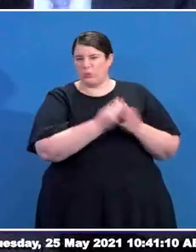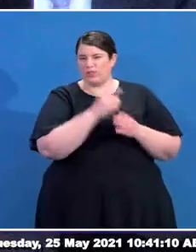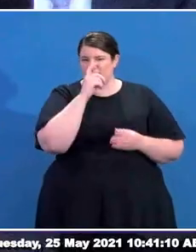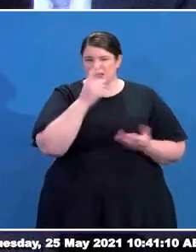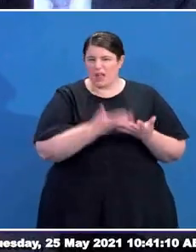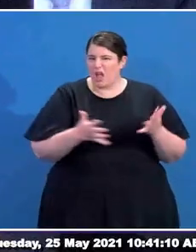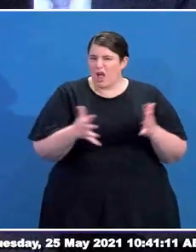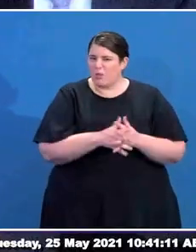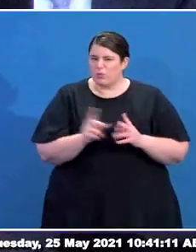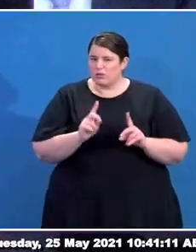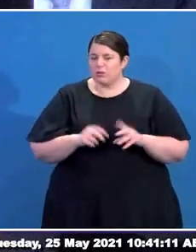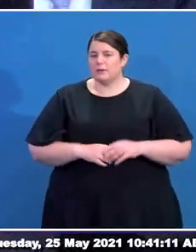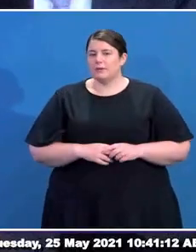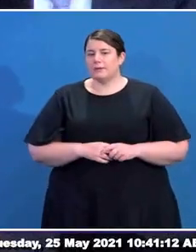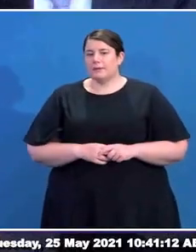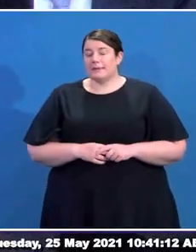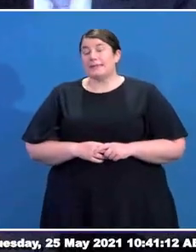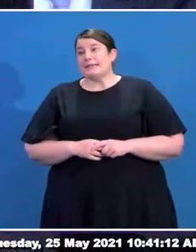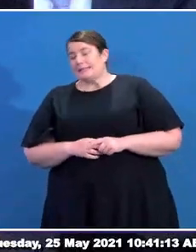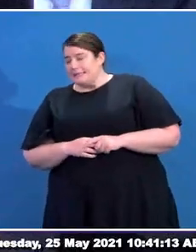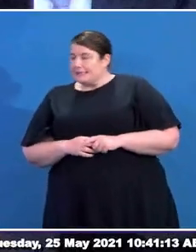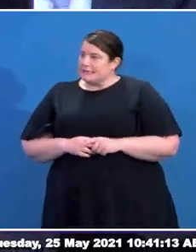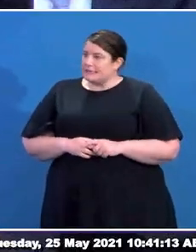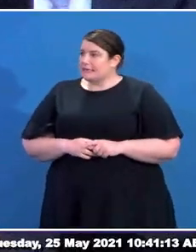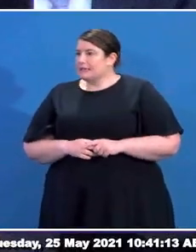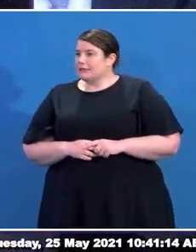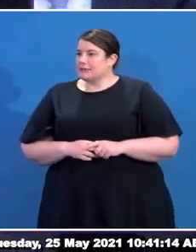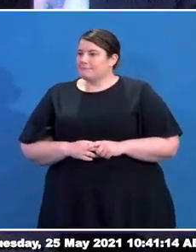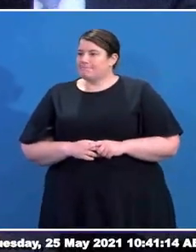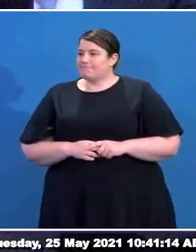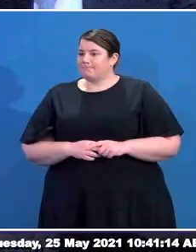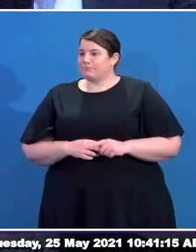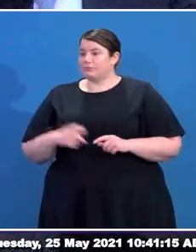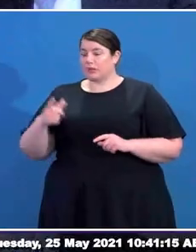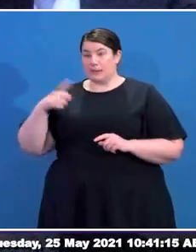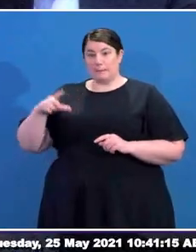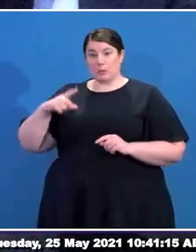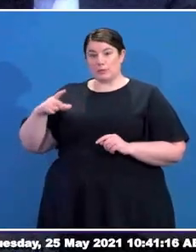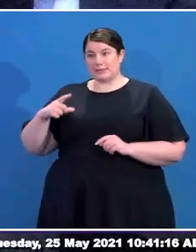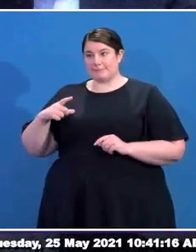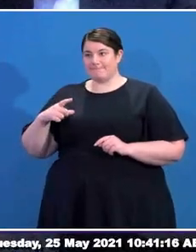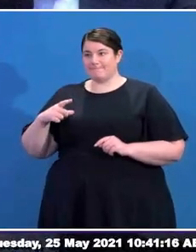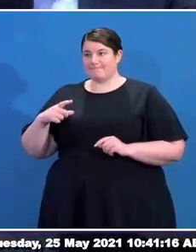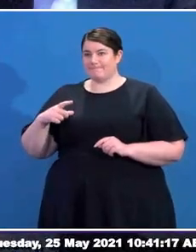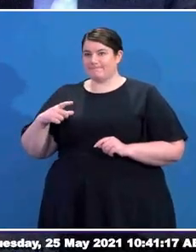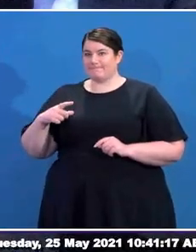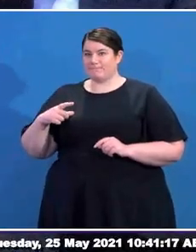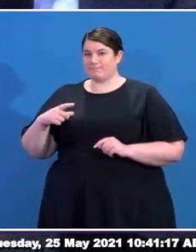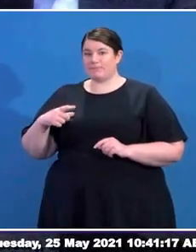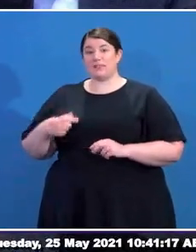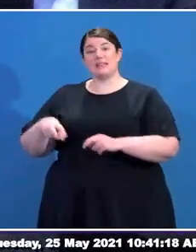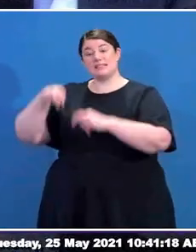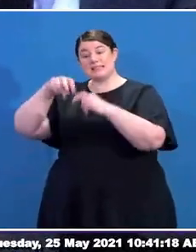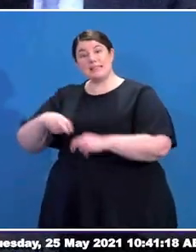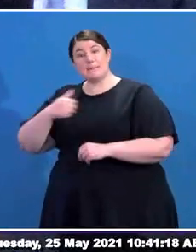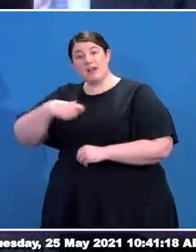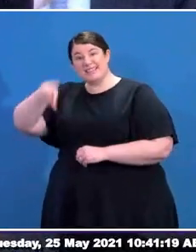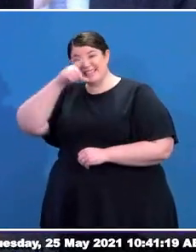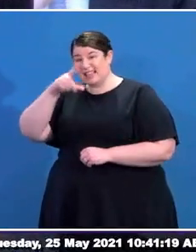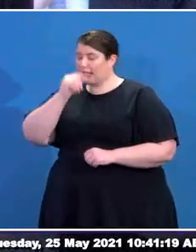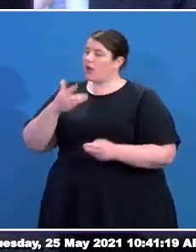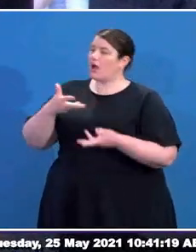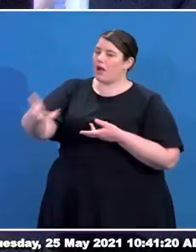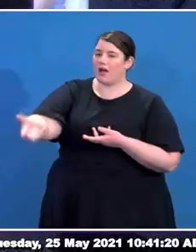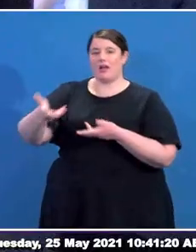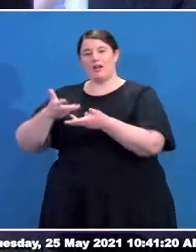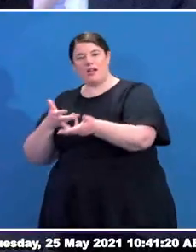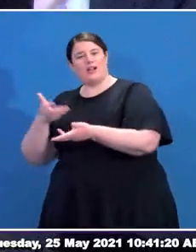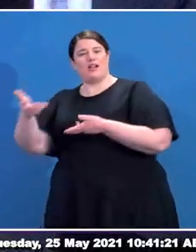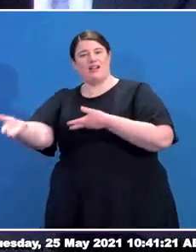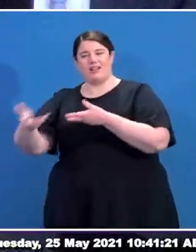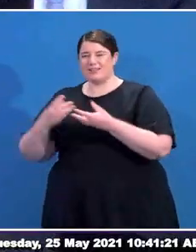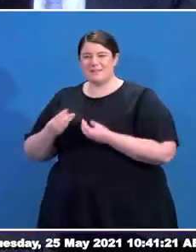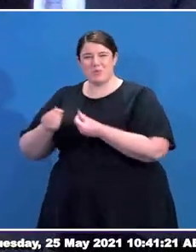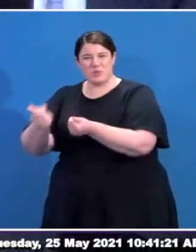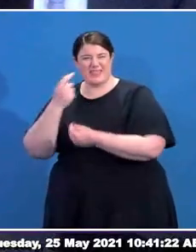Well, because you can't have a back and forth conversation with Melissa.